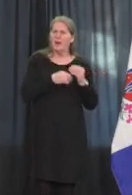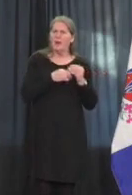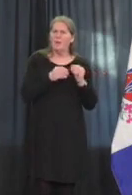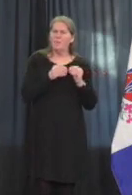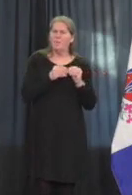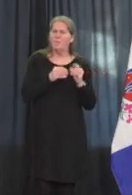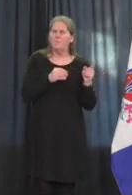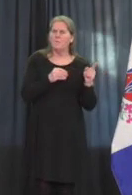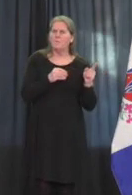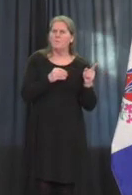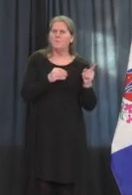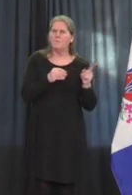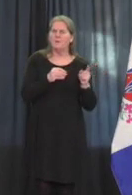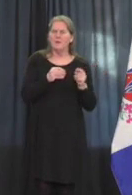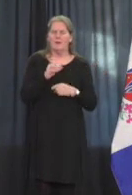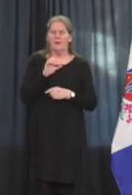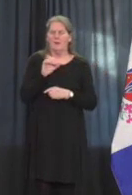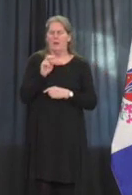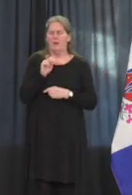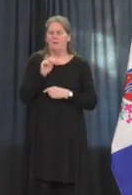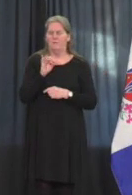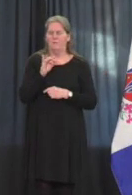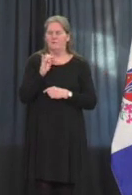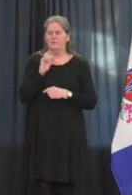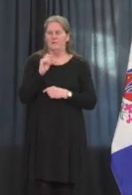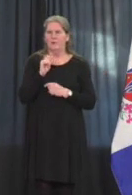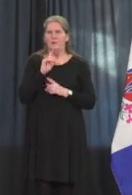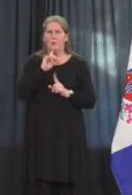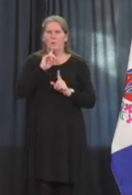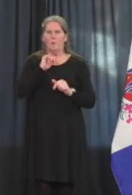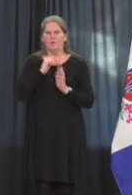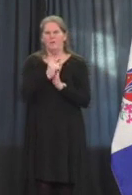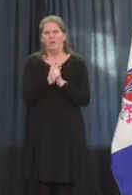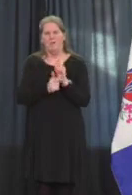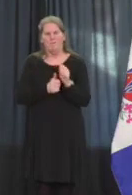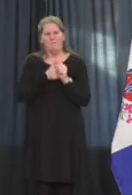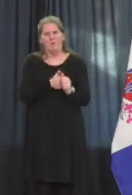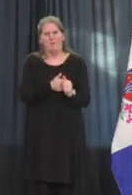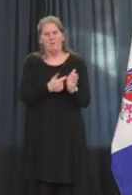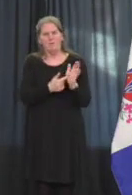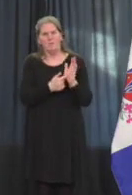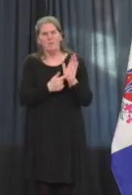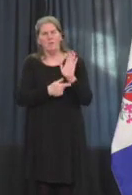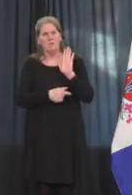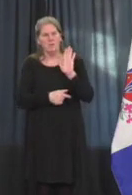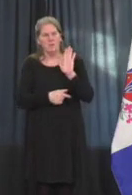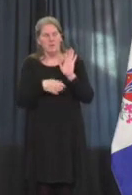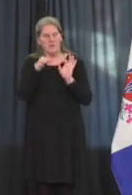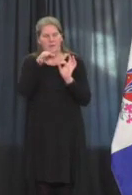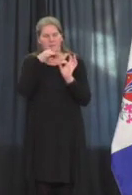IN THE ENFORCEMENT ORDER THAT'S ISSUED TODAY, THERE IS A DESCRIPTION OF THE PRESCRIBED